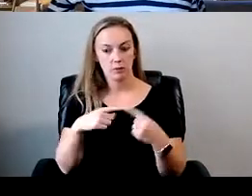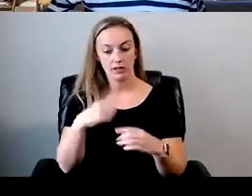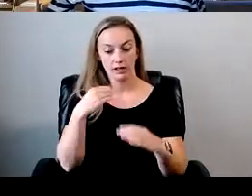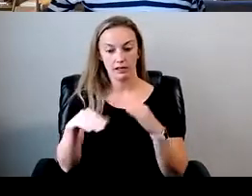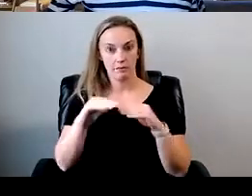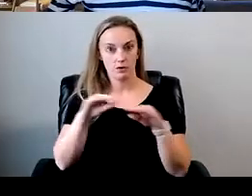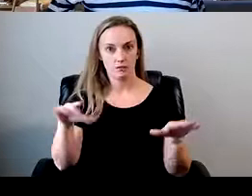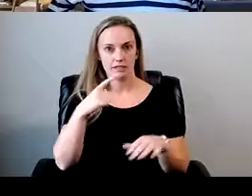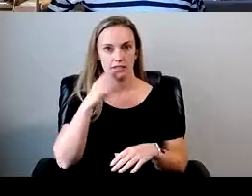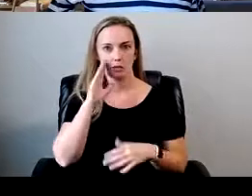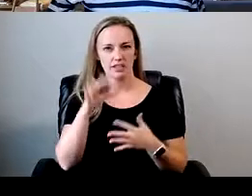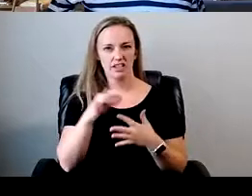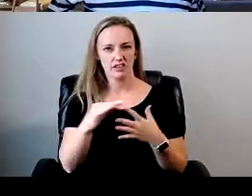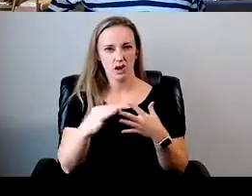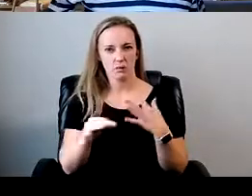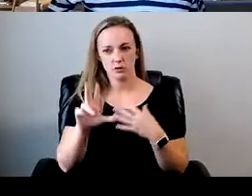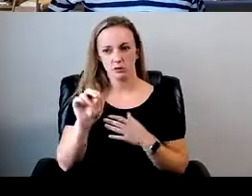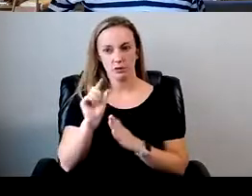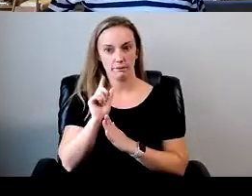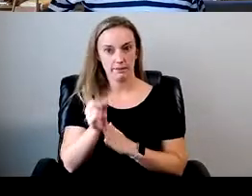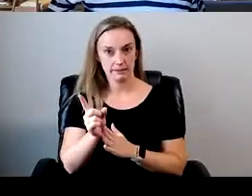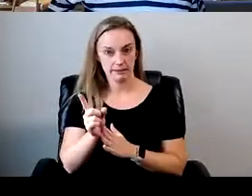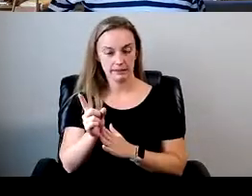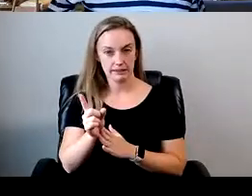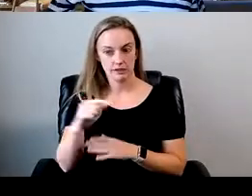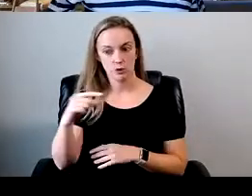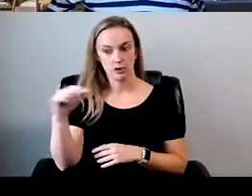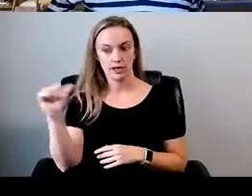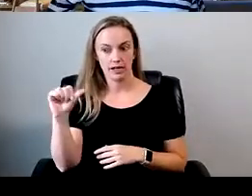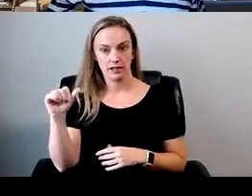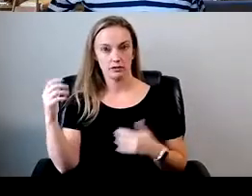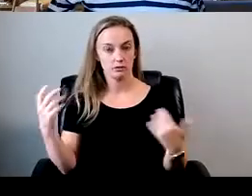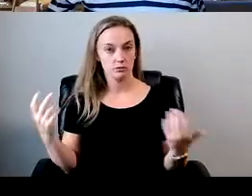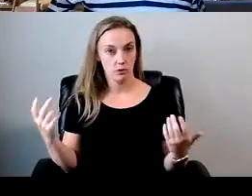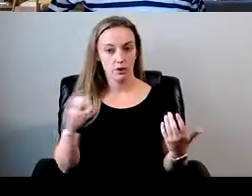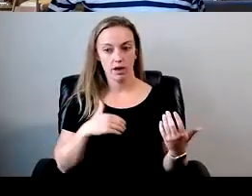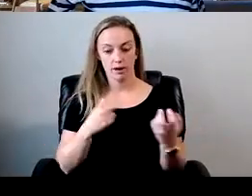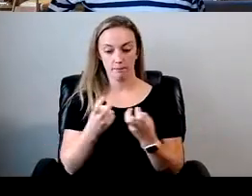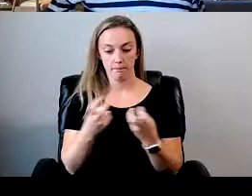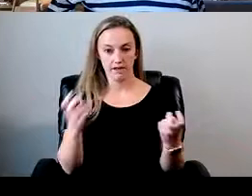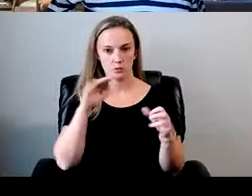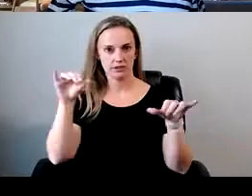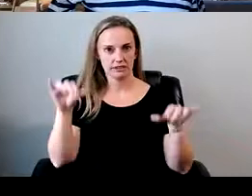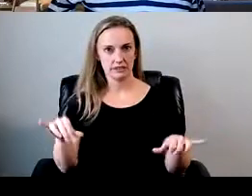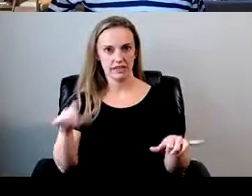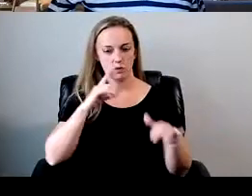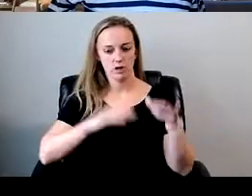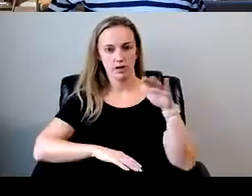we'd have an optional 30 minute Q&A. So our panelists are going to stay on here for up to 30 minutes